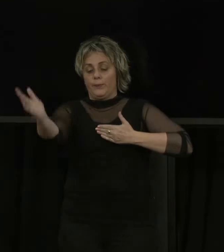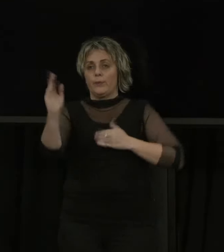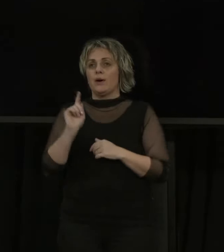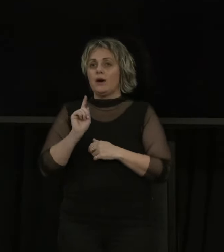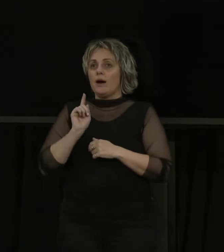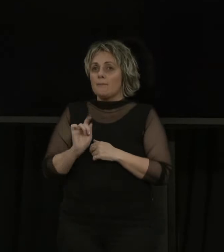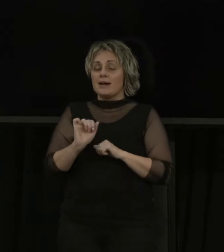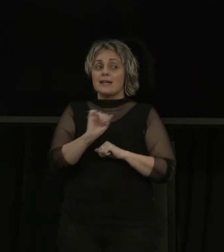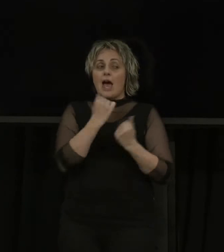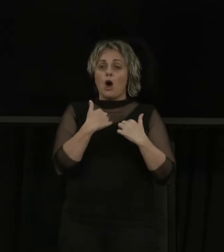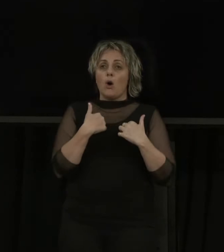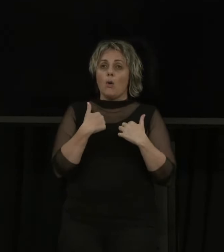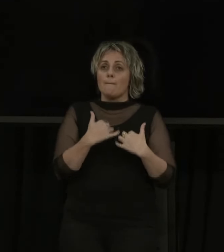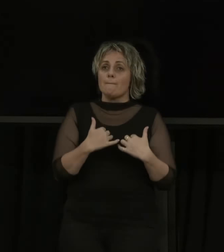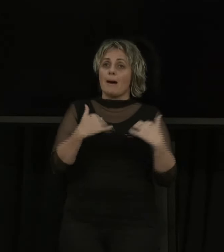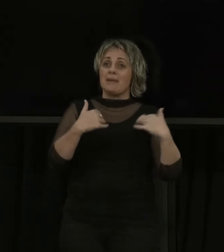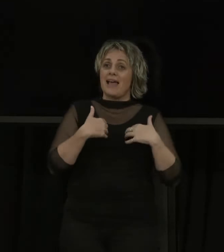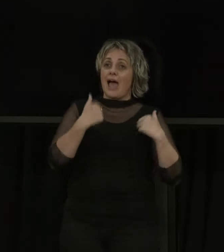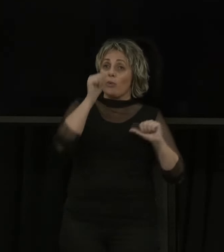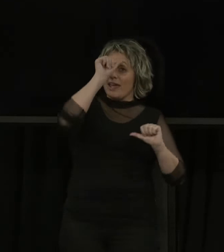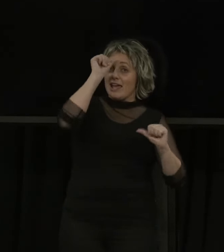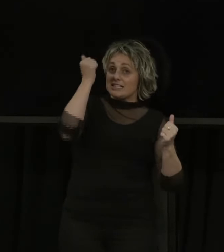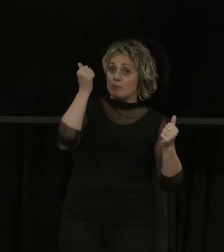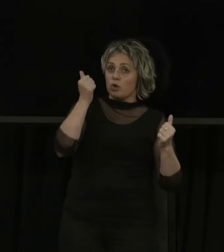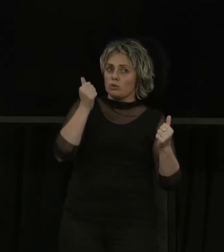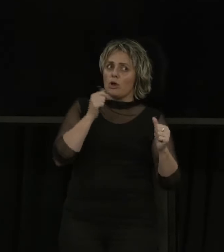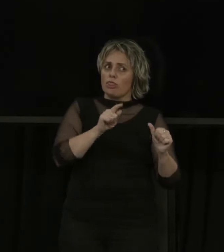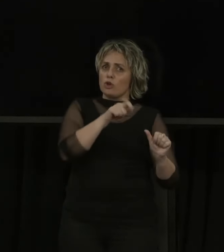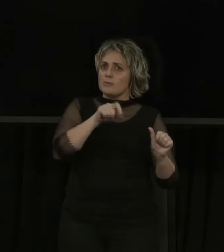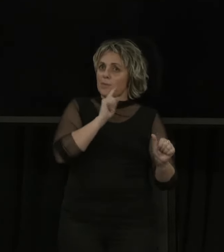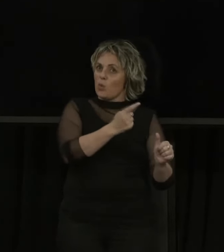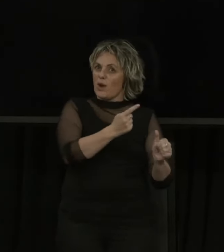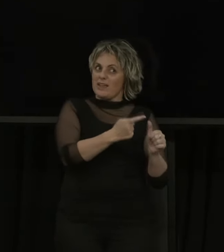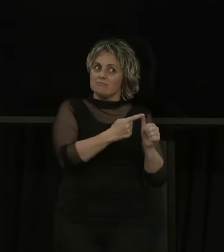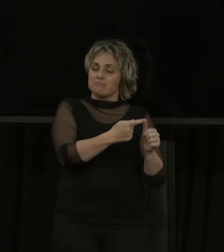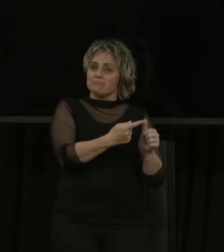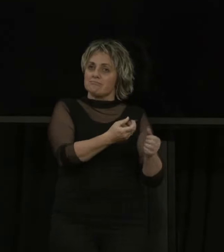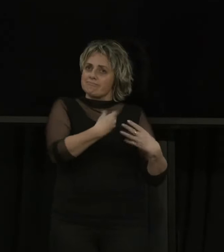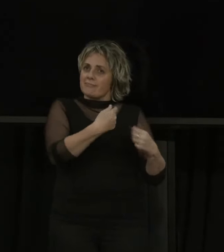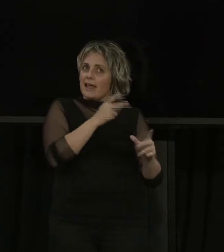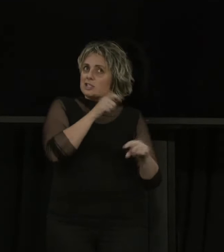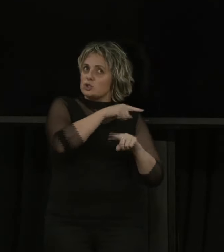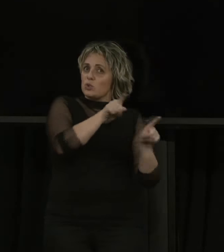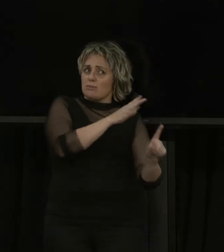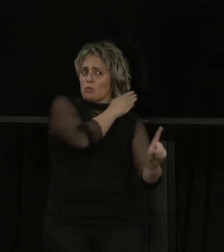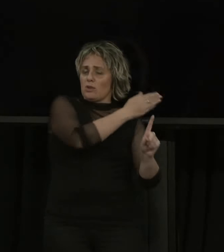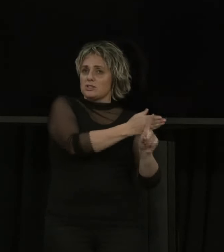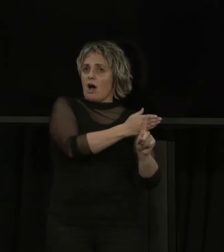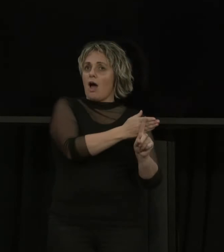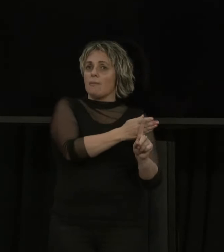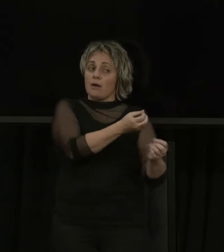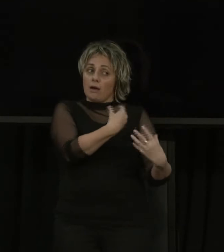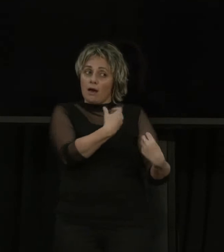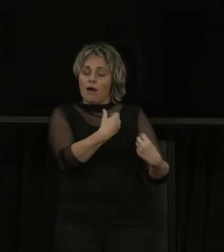made some small changes that come into effect this evening, but they are deemed by our